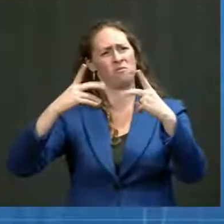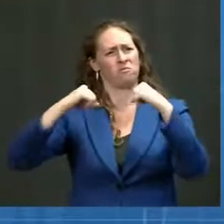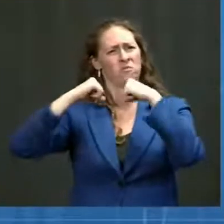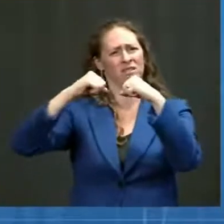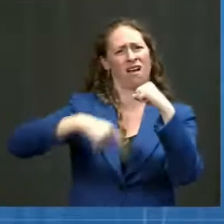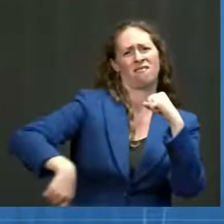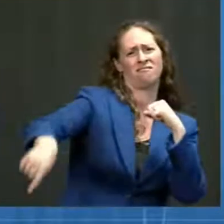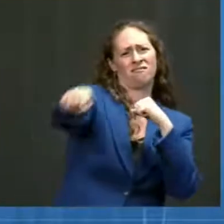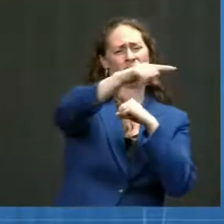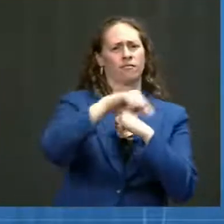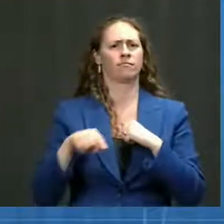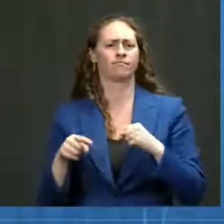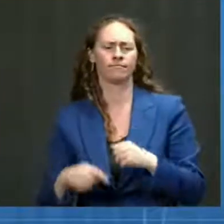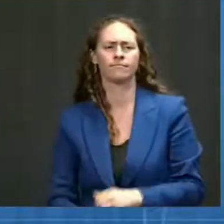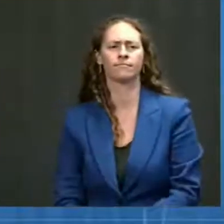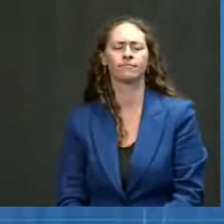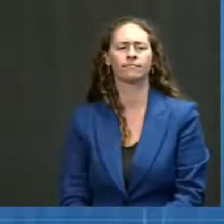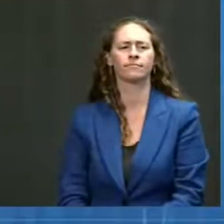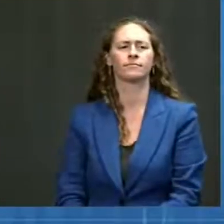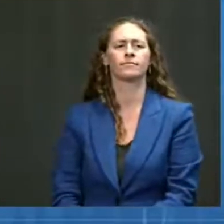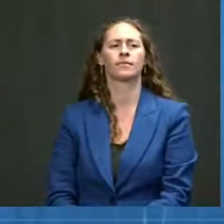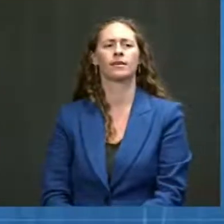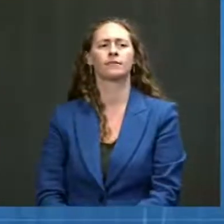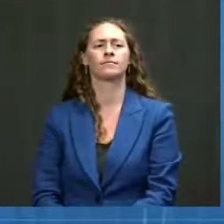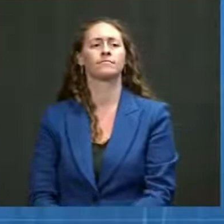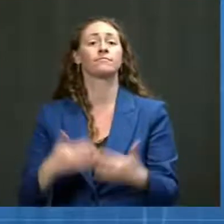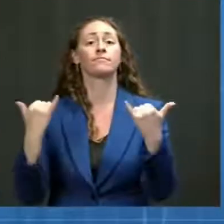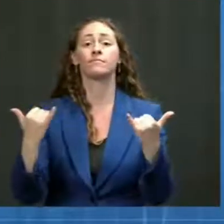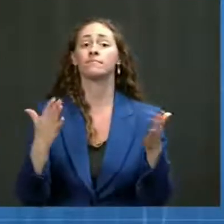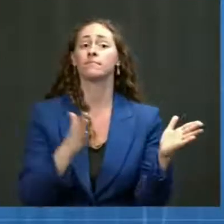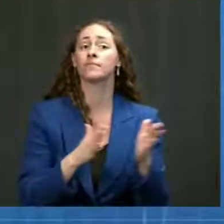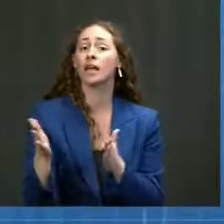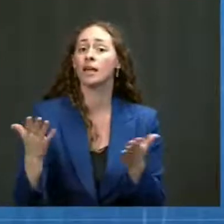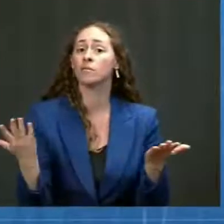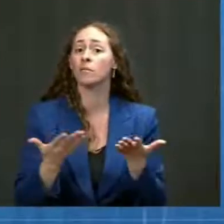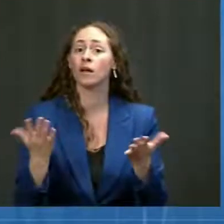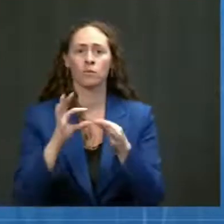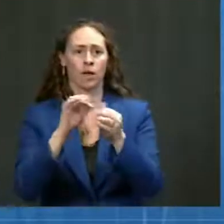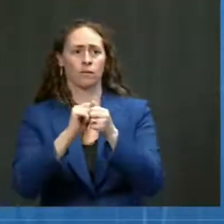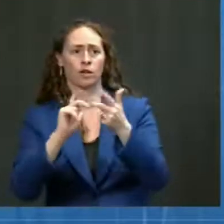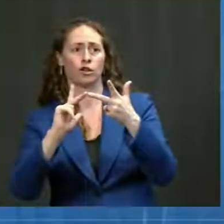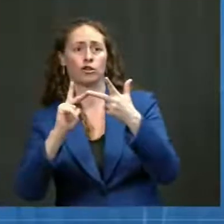EPIDEMICS. AS ALWAYS, WE WILL CONTINUE TO FOLLOW THE SCIENCE ON A DAILY BASIS, AND WE WILL TAKE WHATEVER STEPS ARE NECESSARY TO PROTECT OUR NATION FROM COVID-